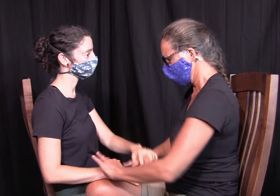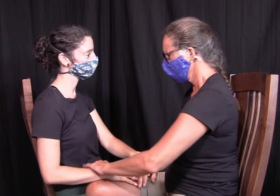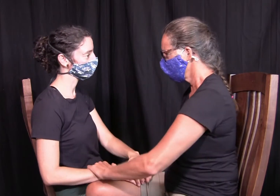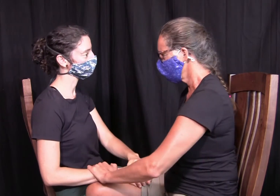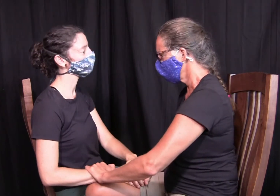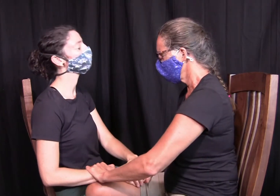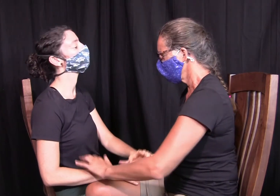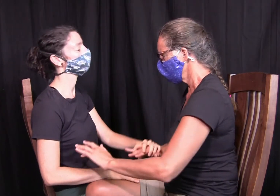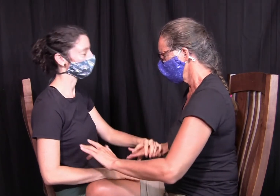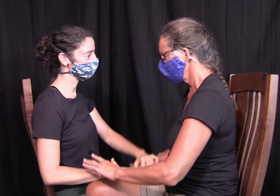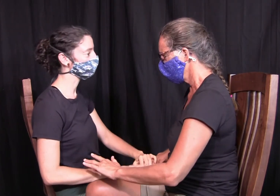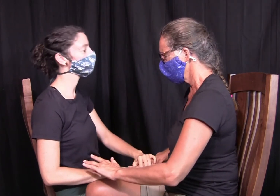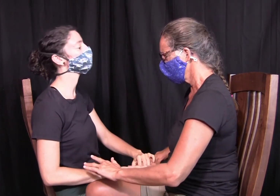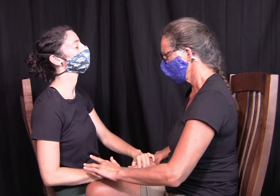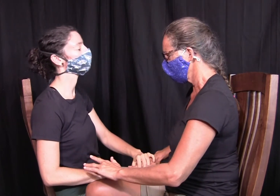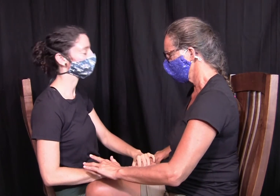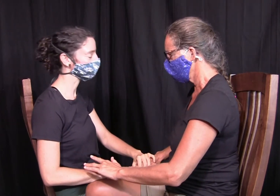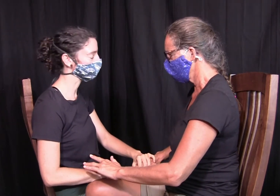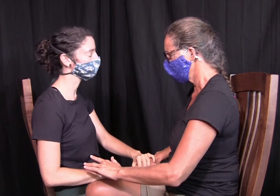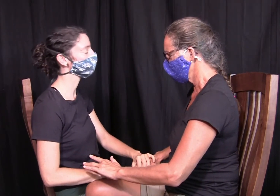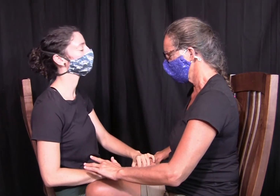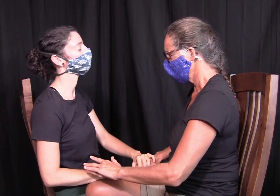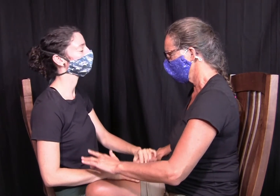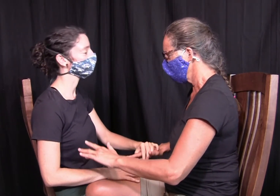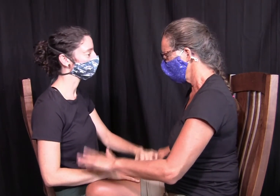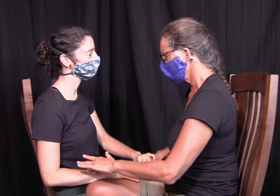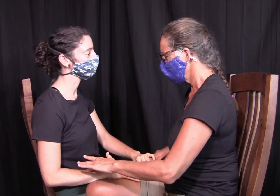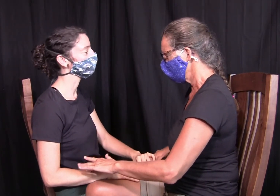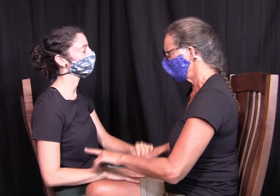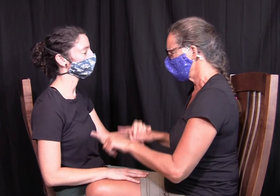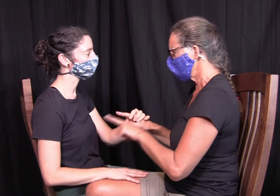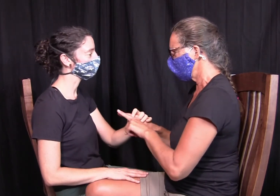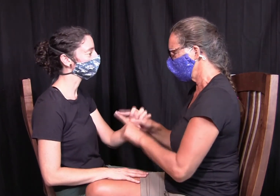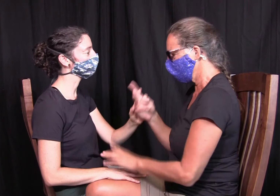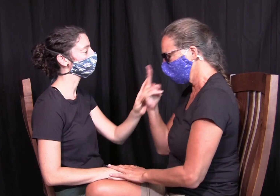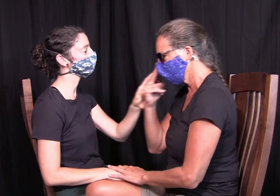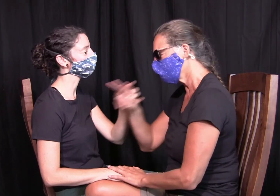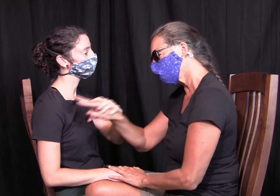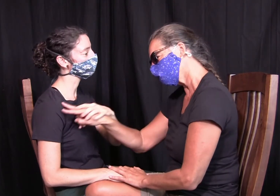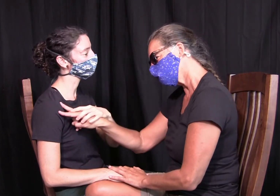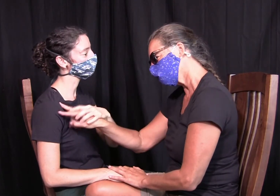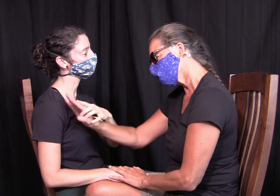When you and I always stay in contact with one another, reciprocally providing tactile feedback,